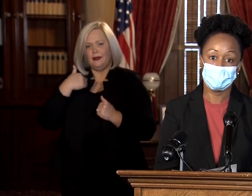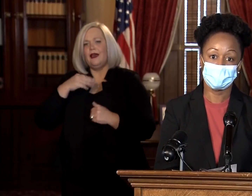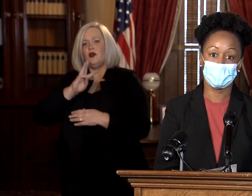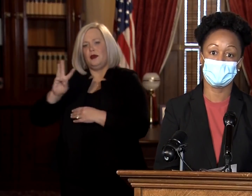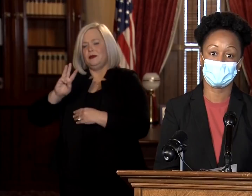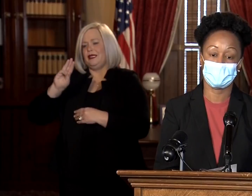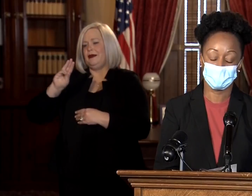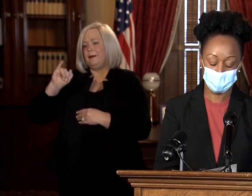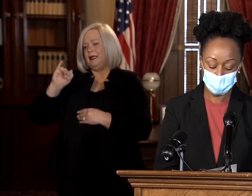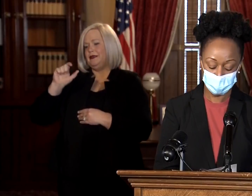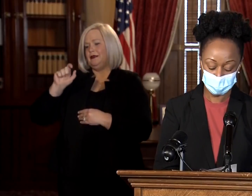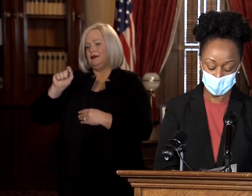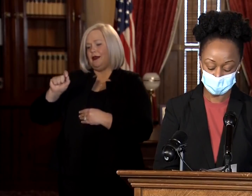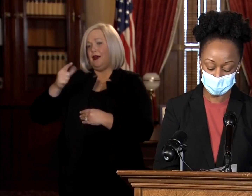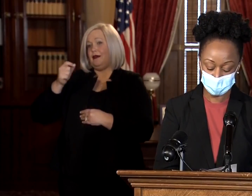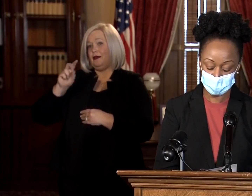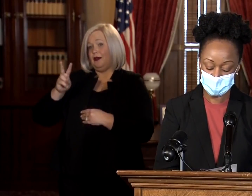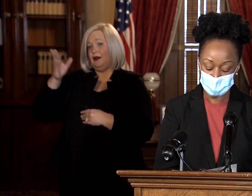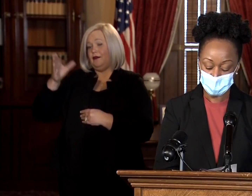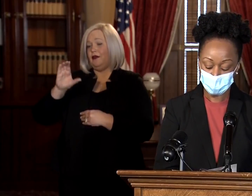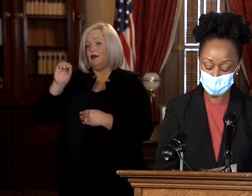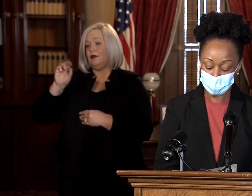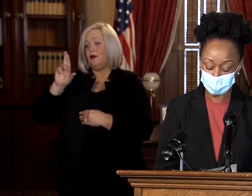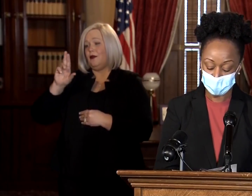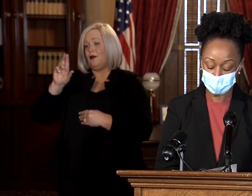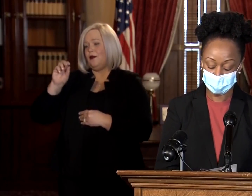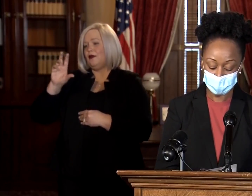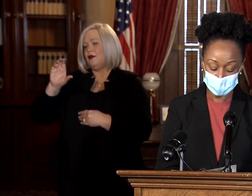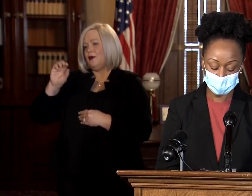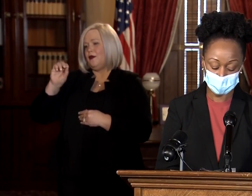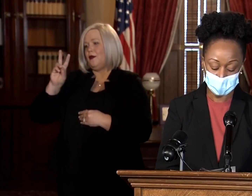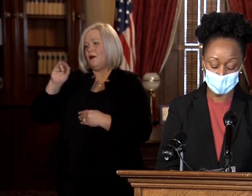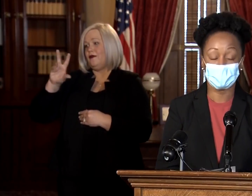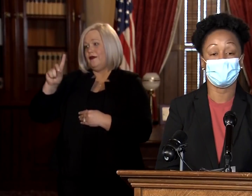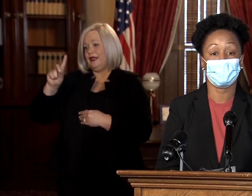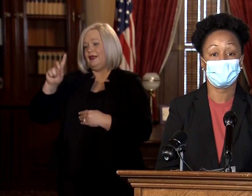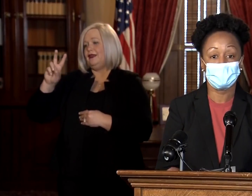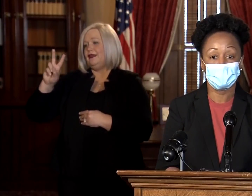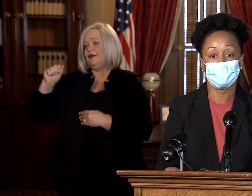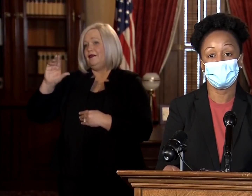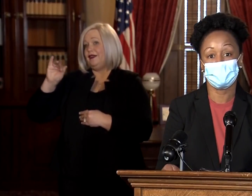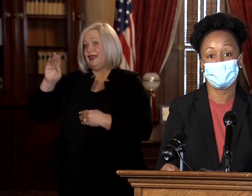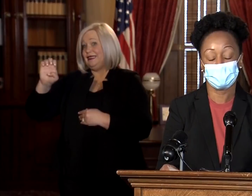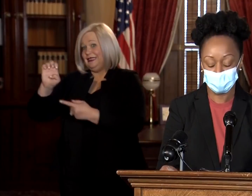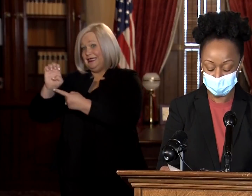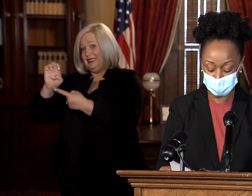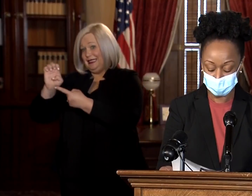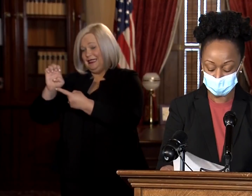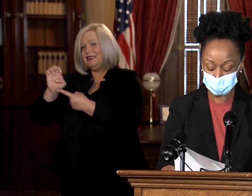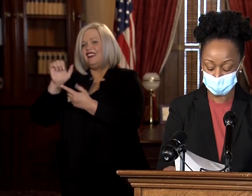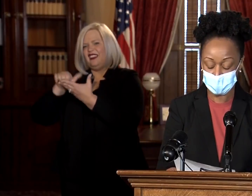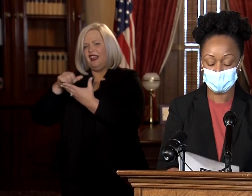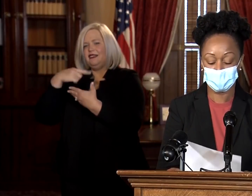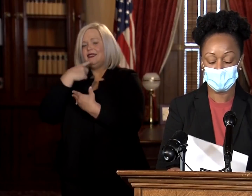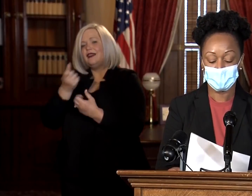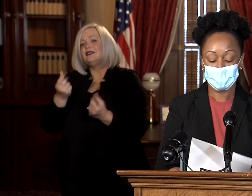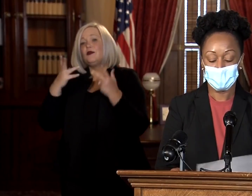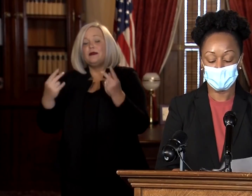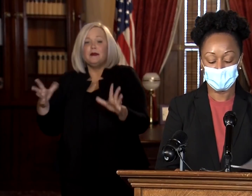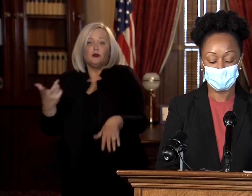answers. Michigan has a website, Michigan has a website, Michigan.gov/Covid Vaccine where Michigan.gov/Covid Vaccine where you can find information on how